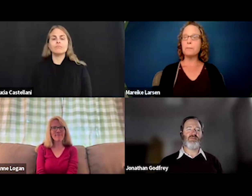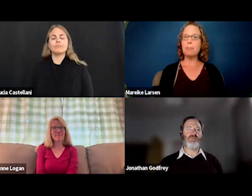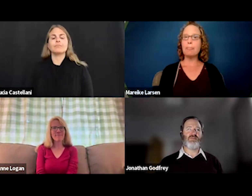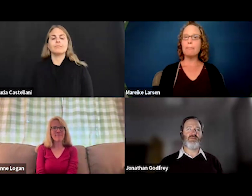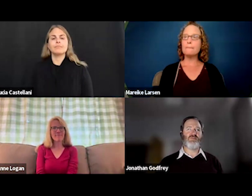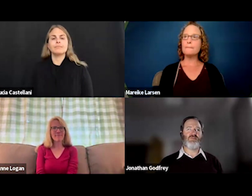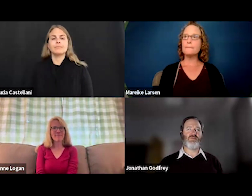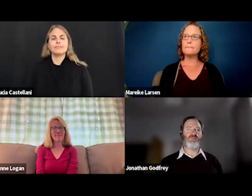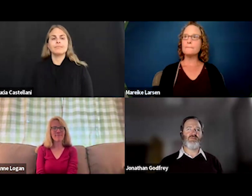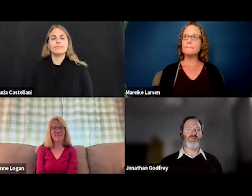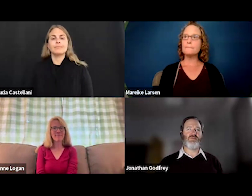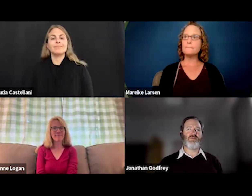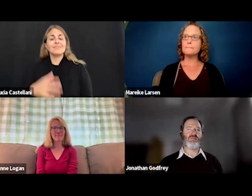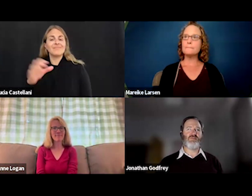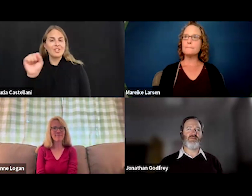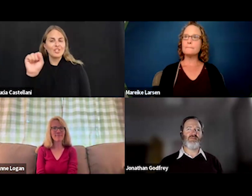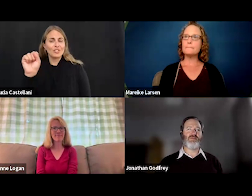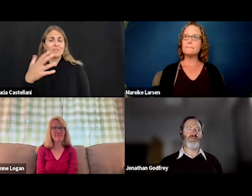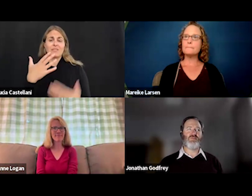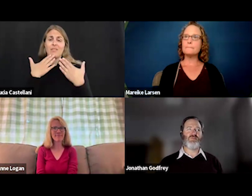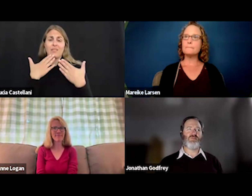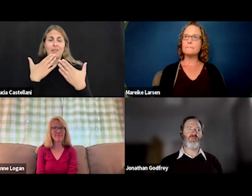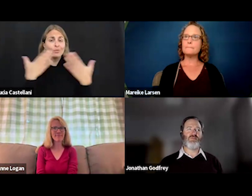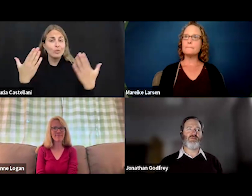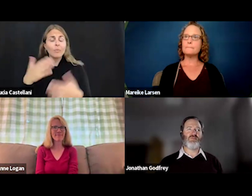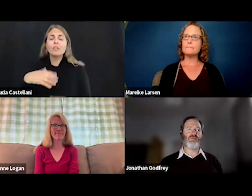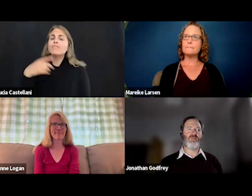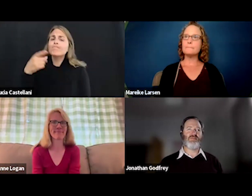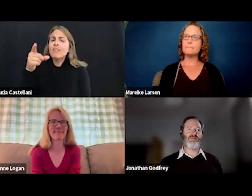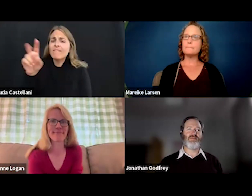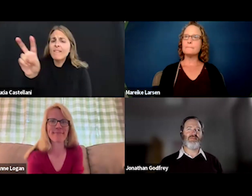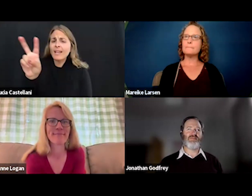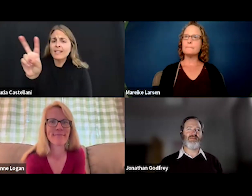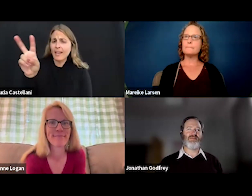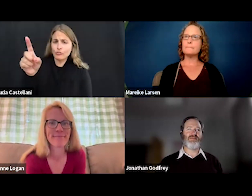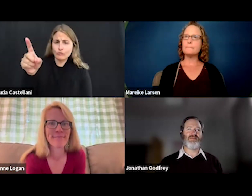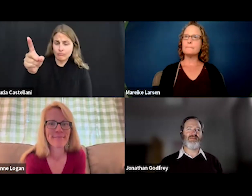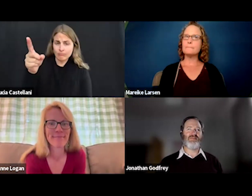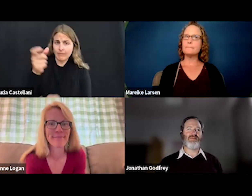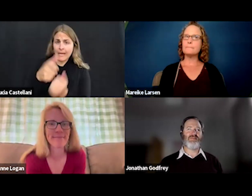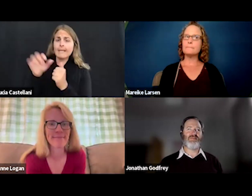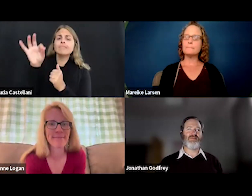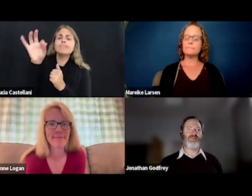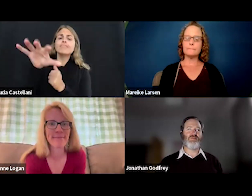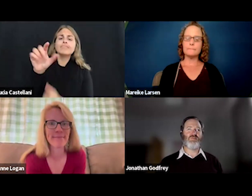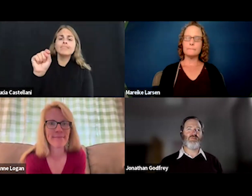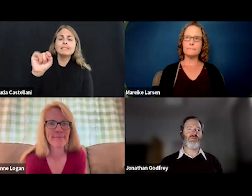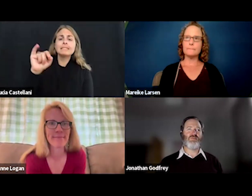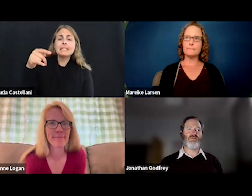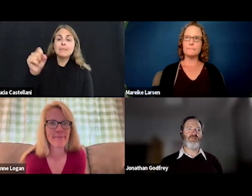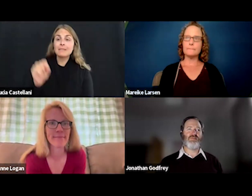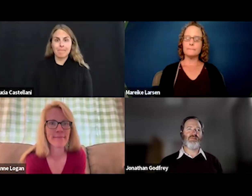Thank you so much. What about you, Venkatesh? Do you have any tips? Yes.